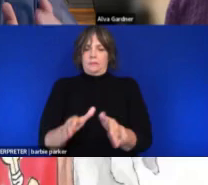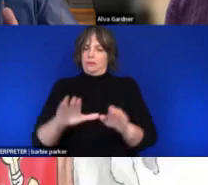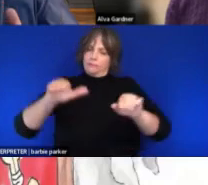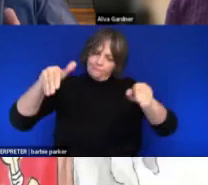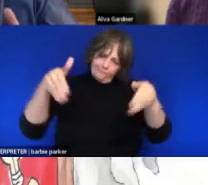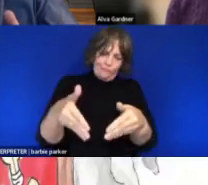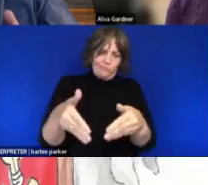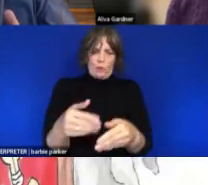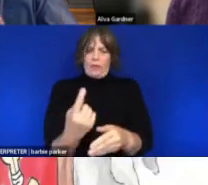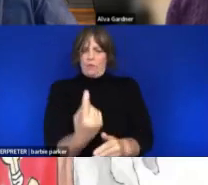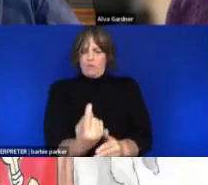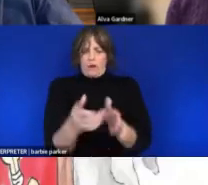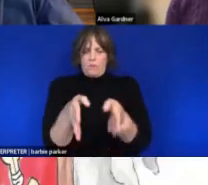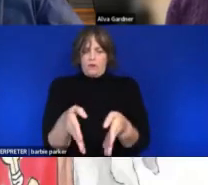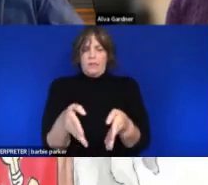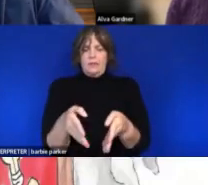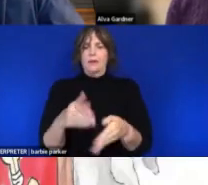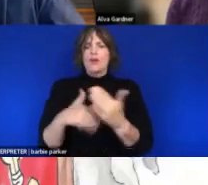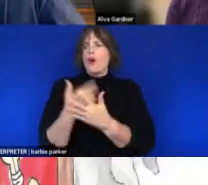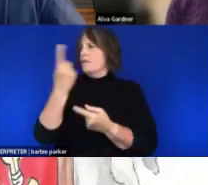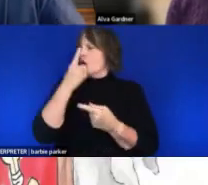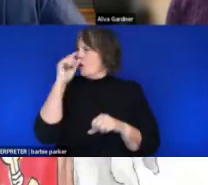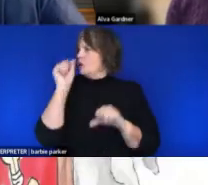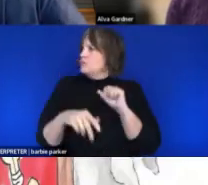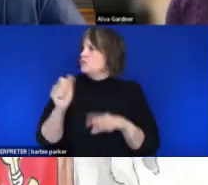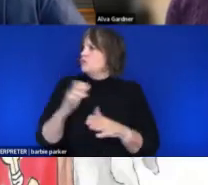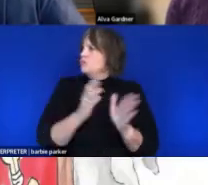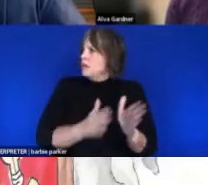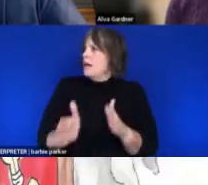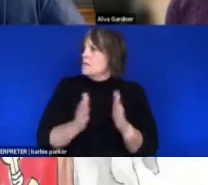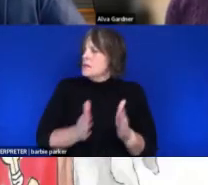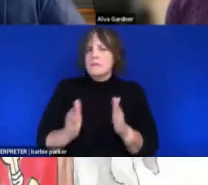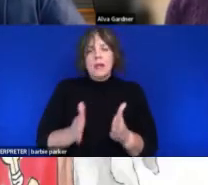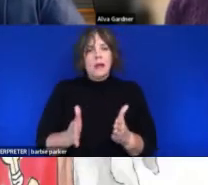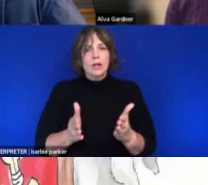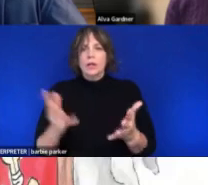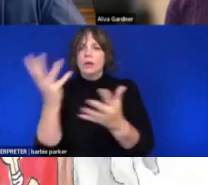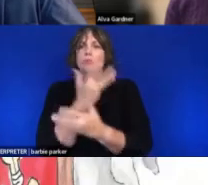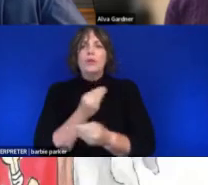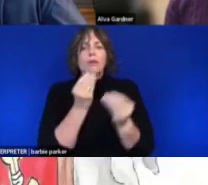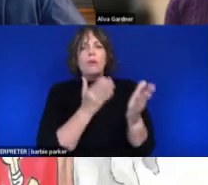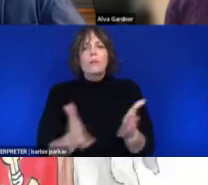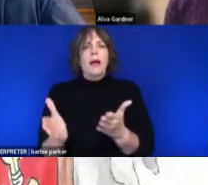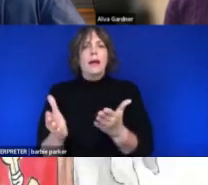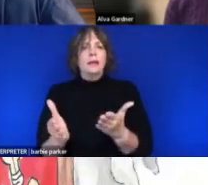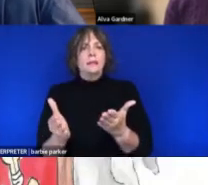basket, that person-centered planning basket. And so we got beautiful plans that more times than not, just resulted in